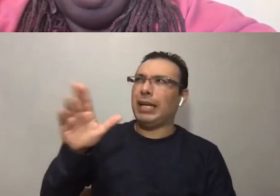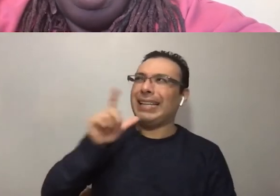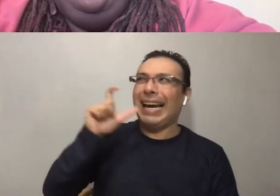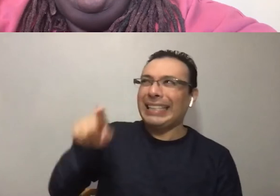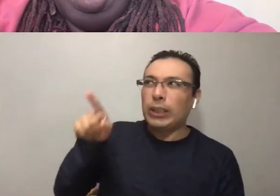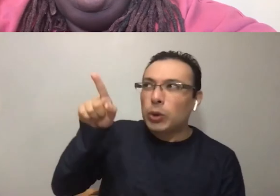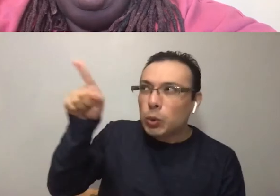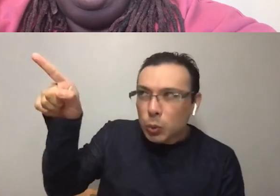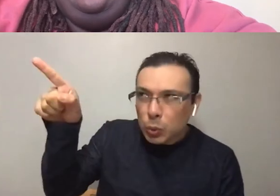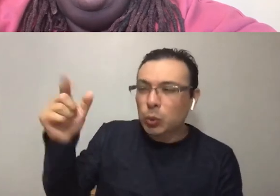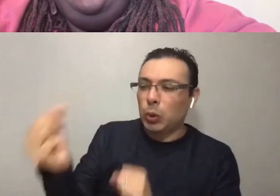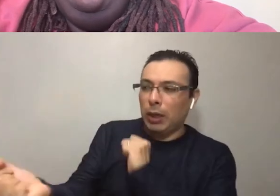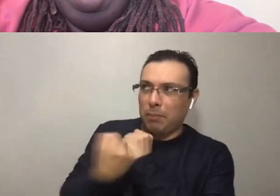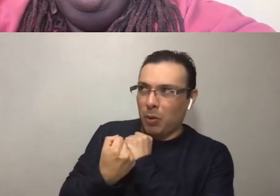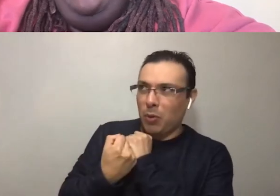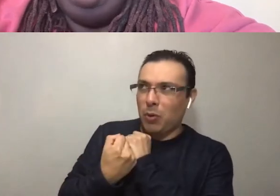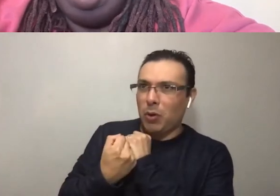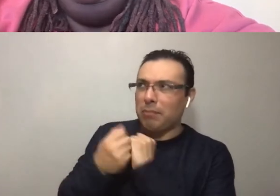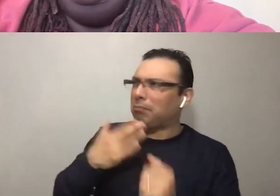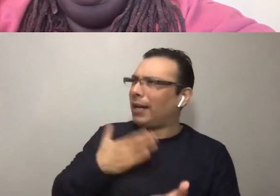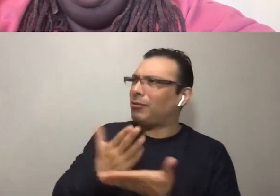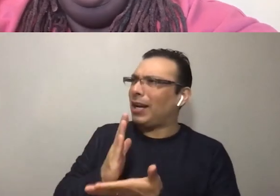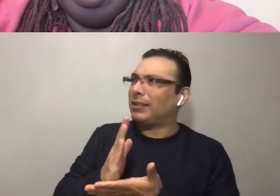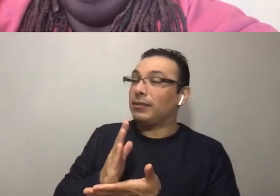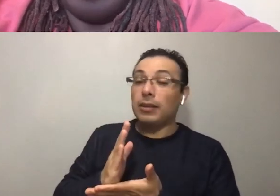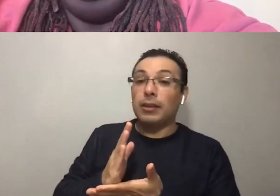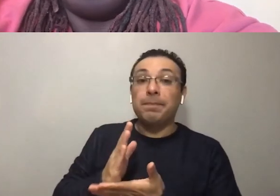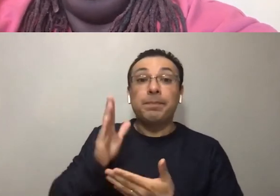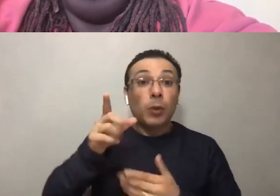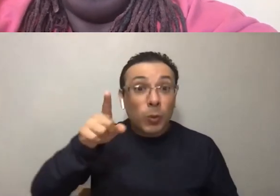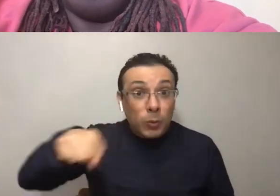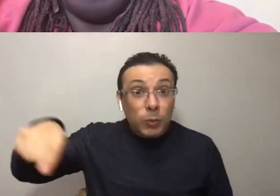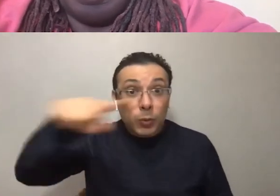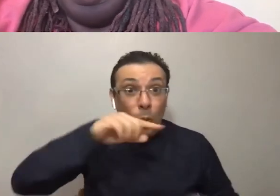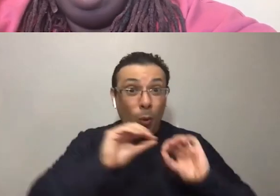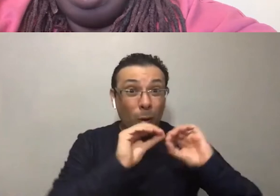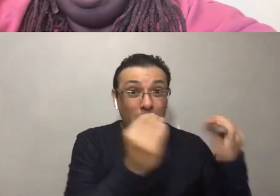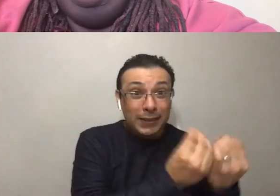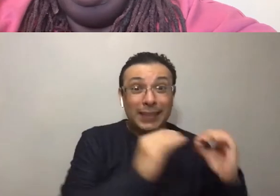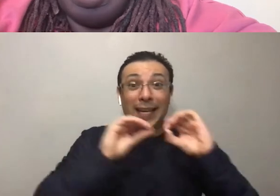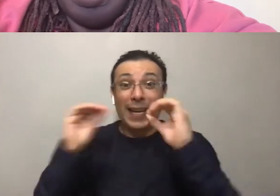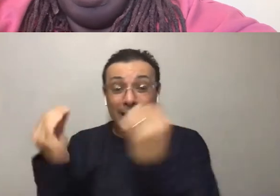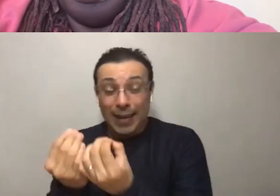to the same standard you’re holding everybody else to— making sure you don’t tokenize disabled people or use our